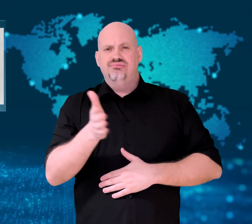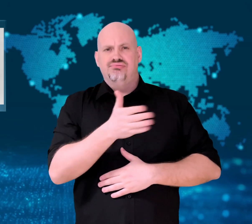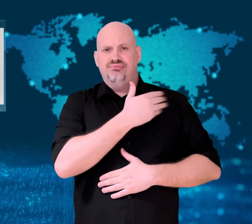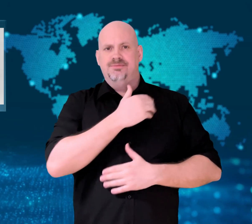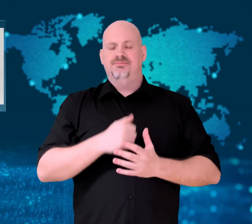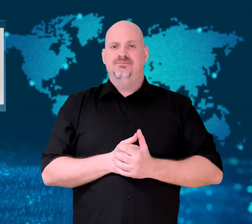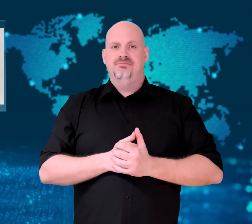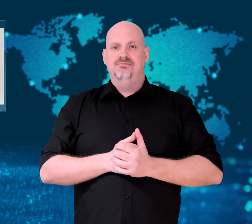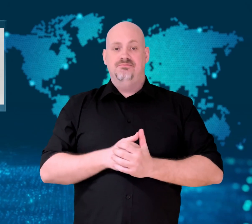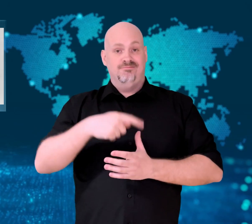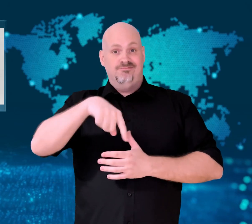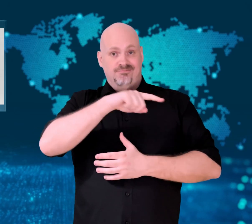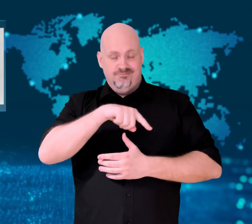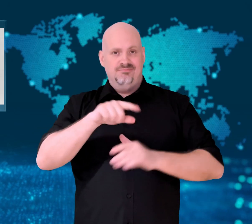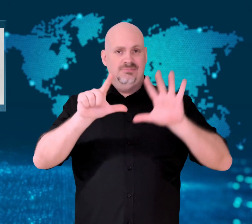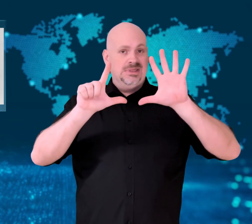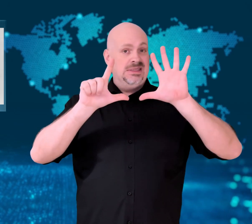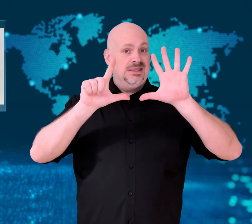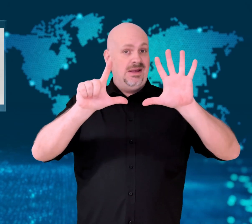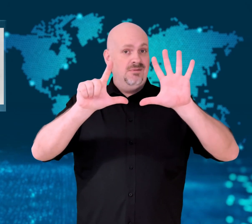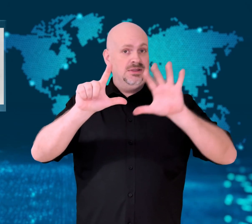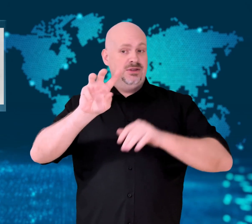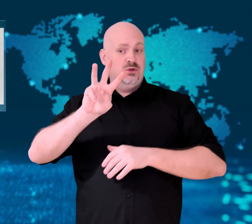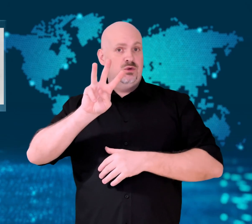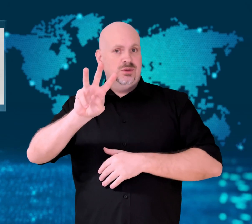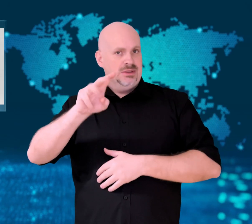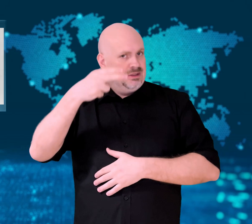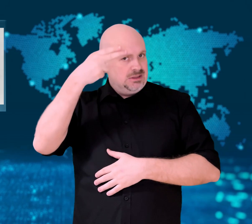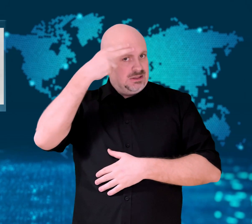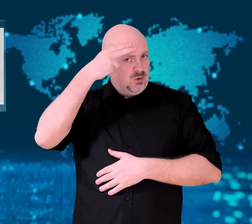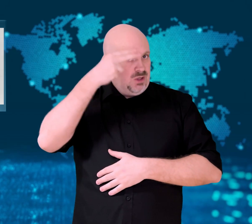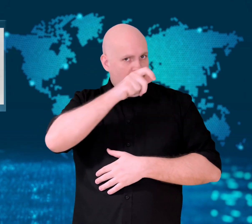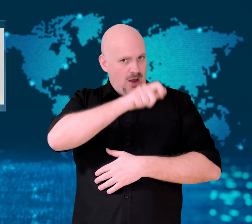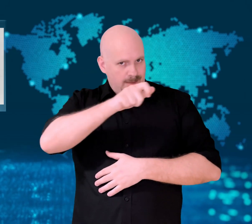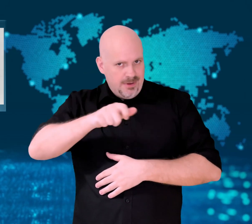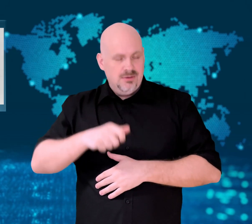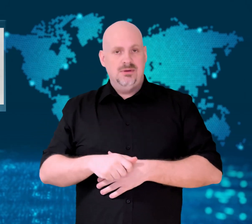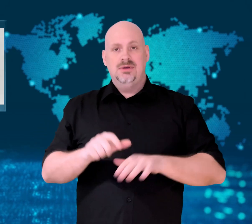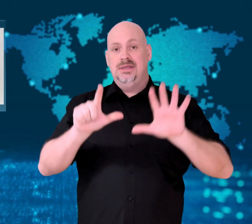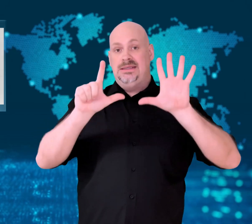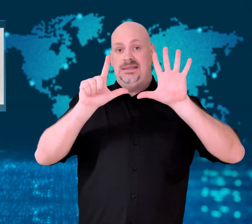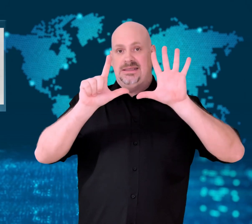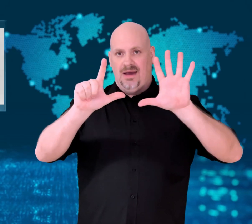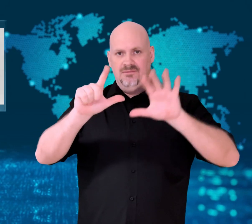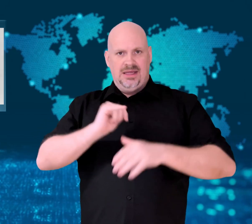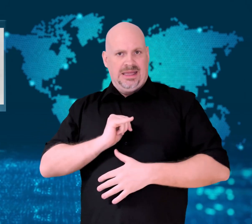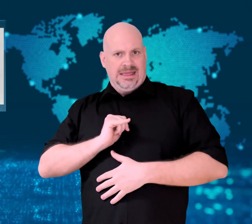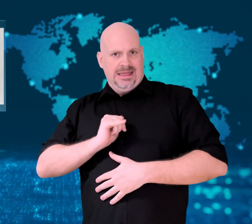The 81 men were executed for terrorism and capital crime